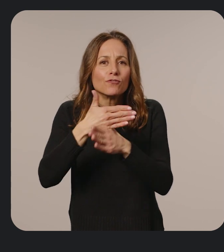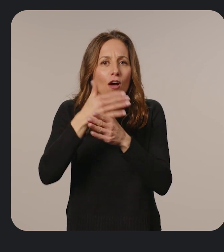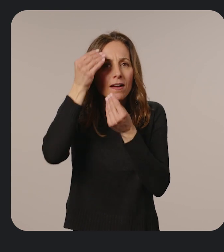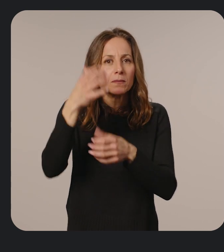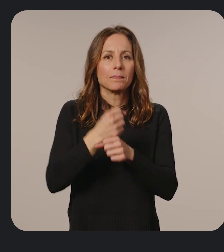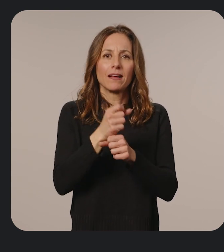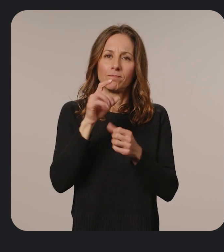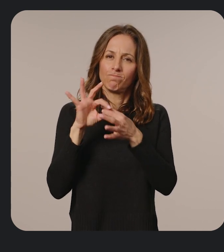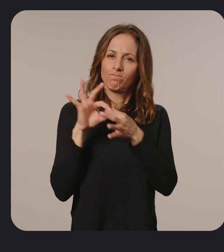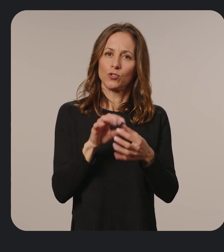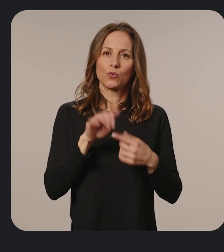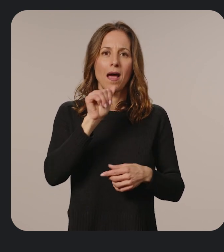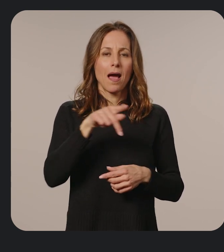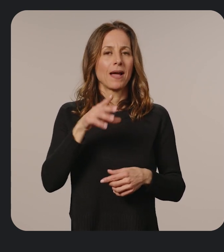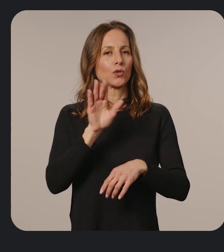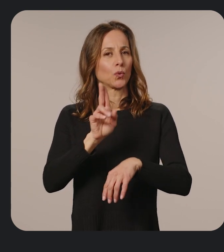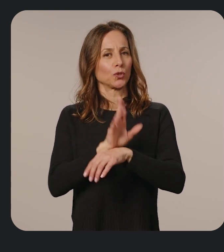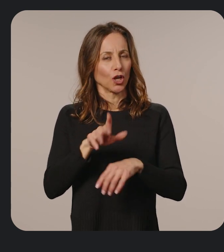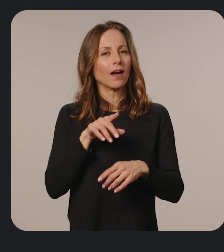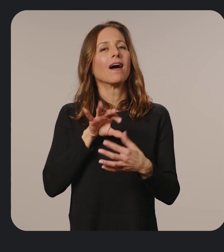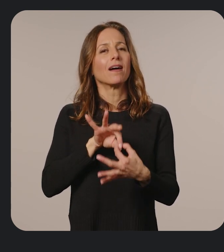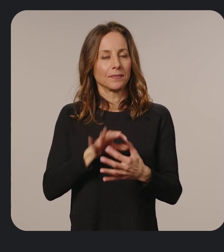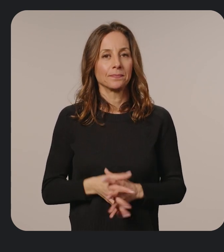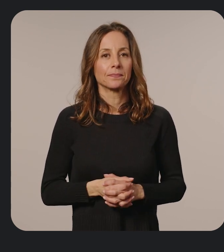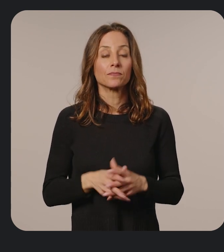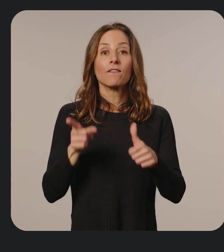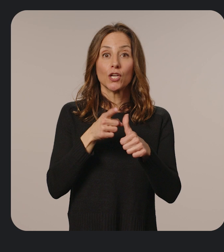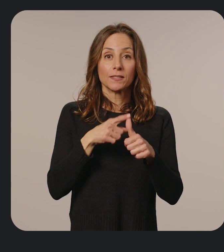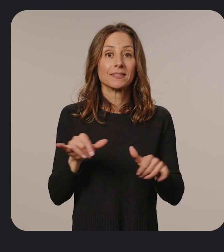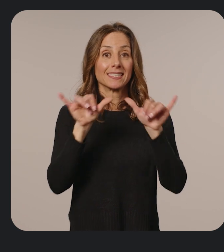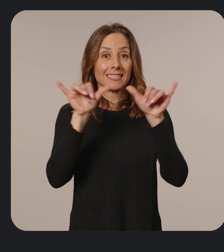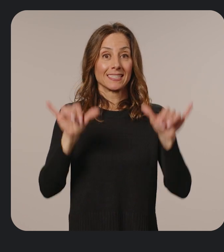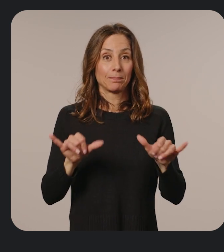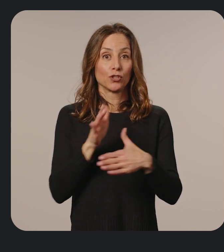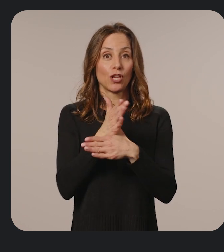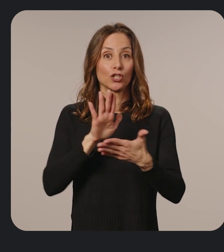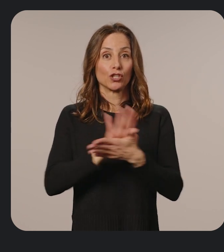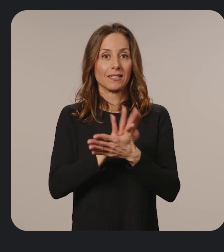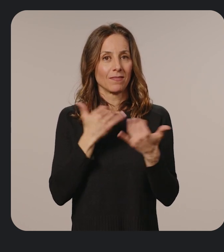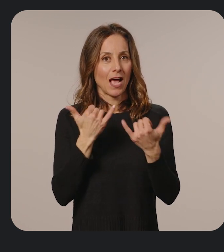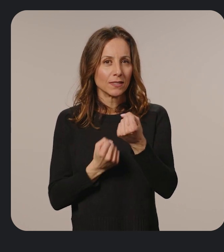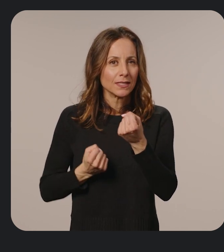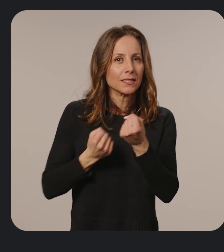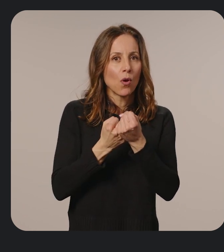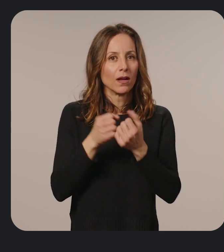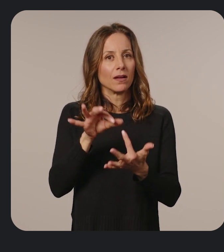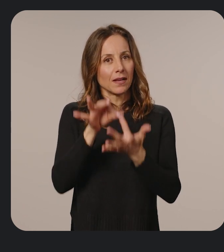apps share information, making it more relevant to your app and to your user. First, the system share sheet now